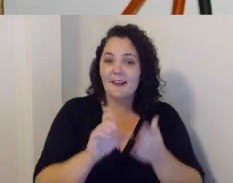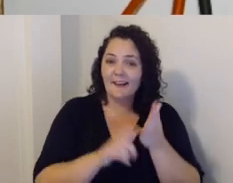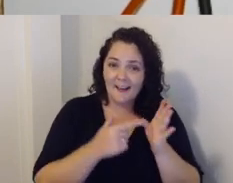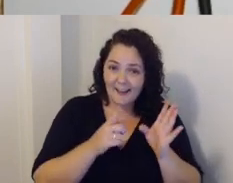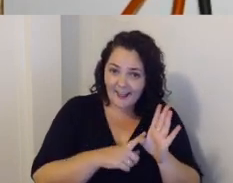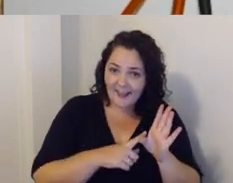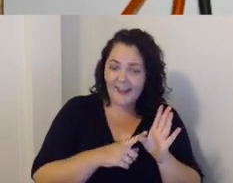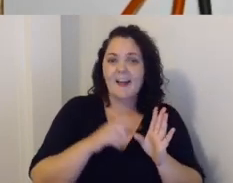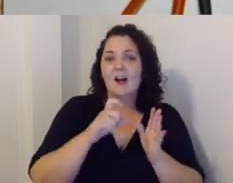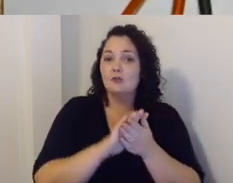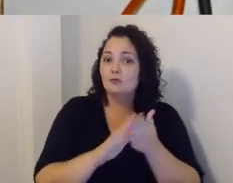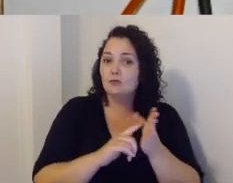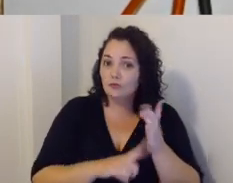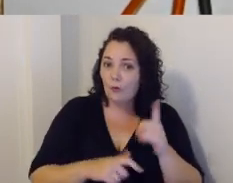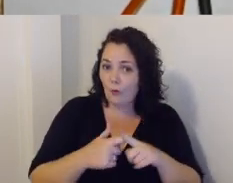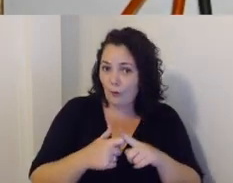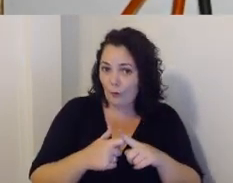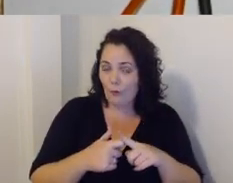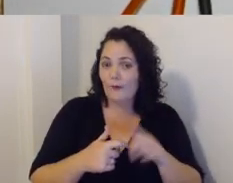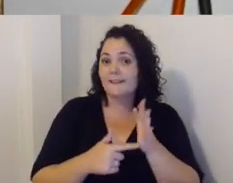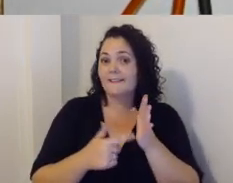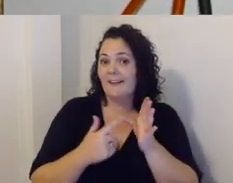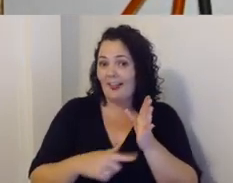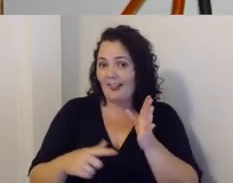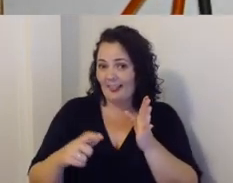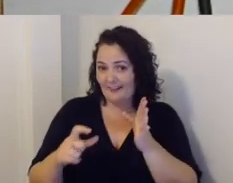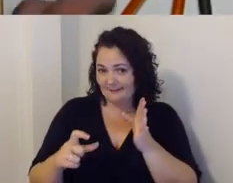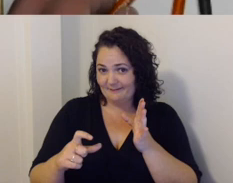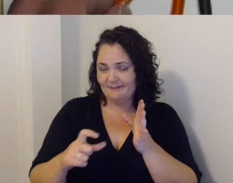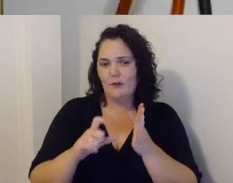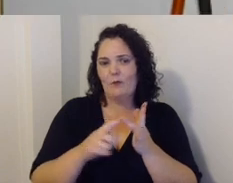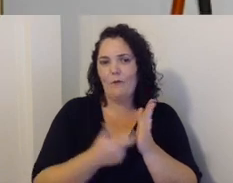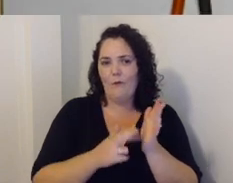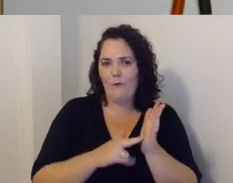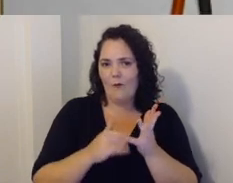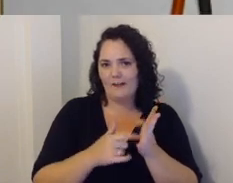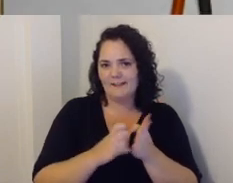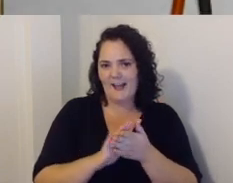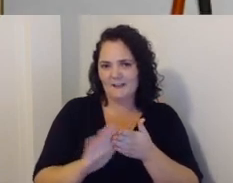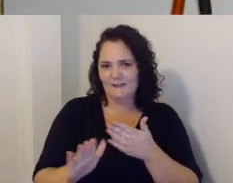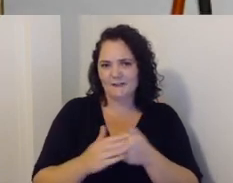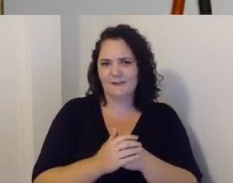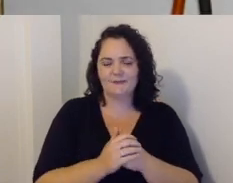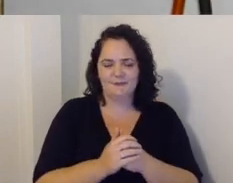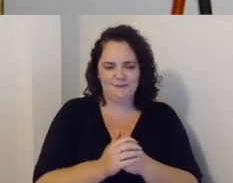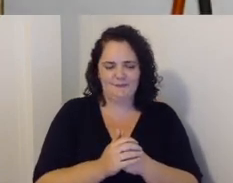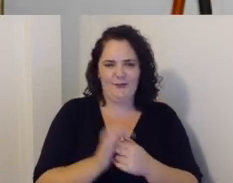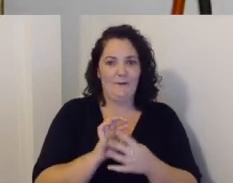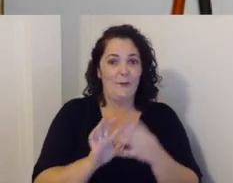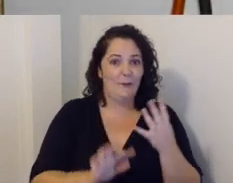chalk uh cornstarch and talc and now what I want to do is again show you with my charcoal here